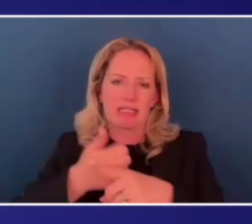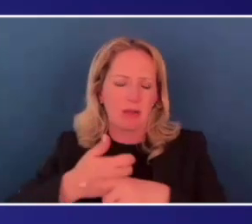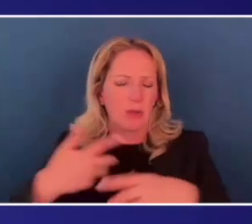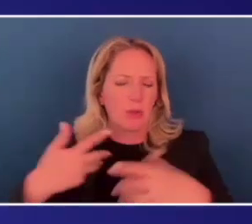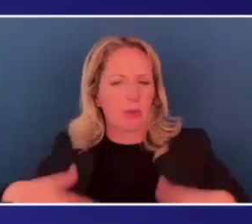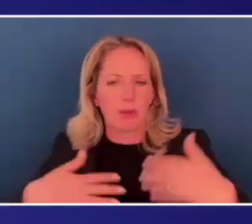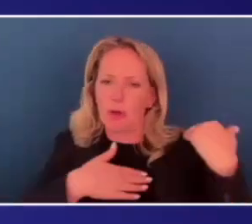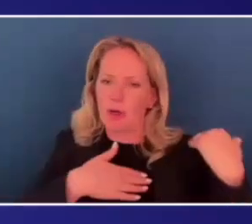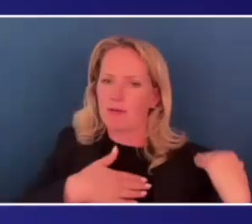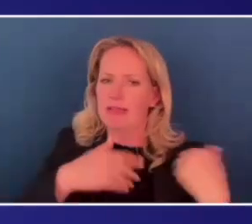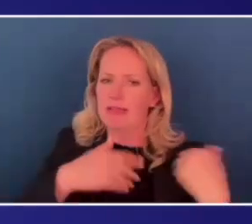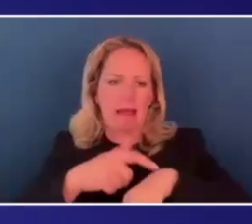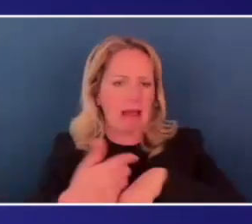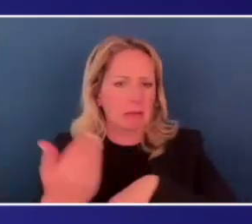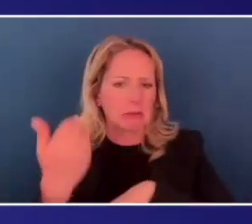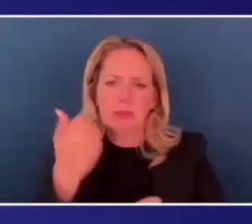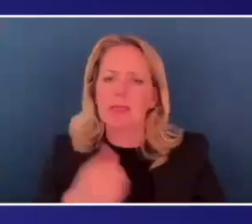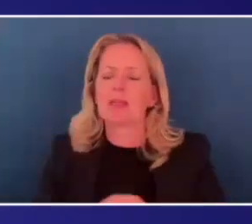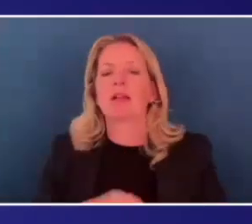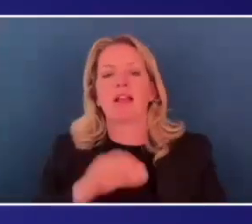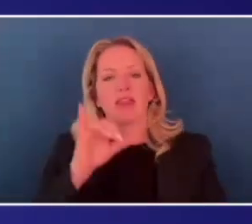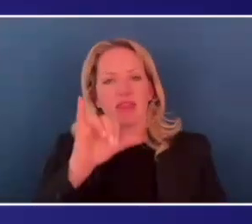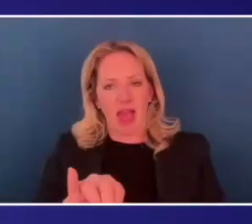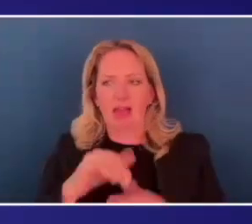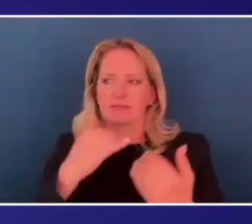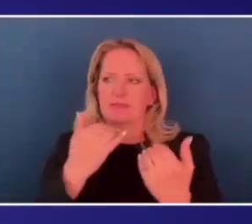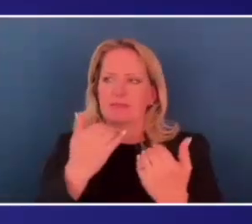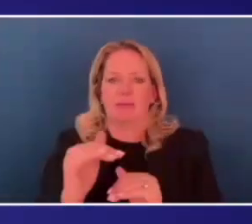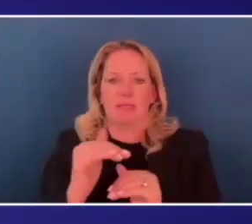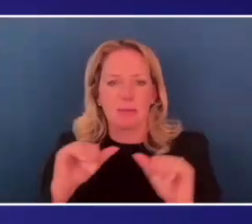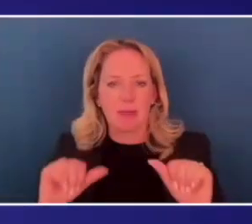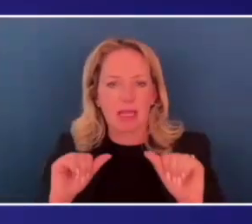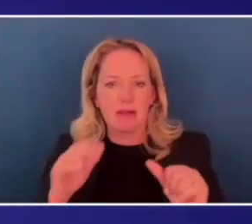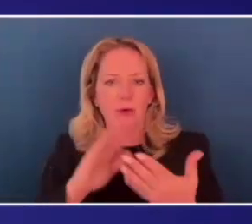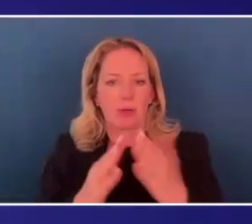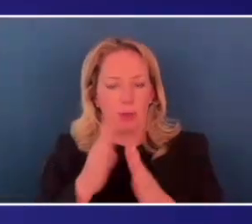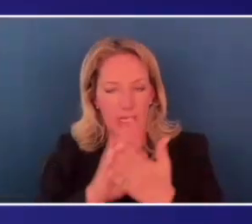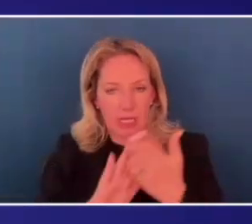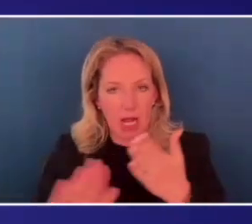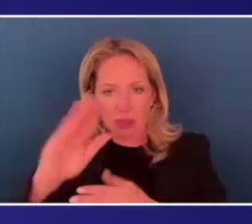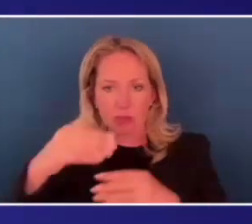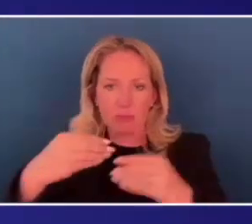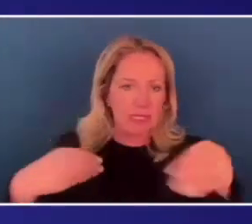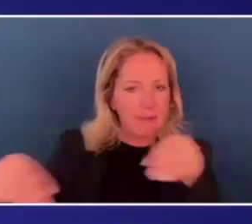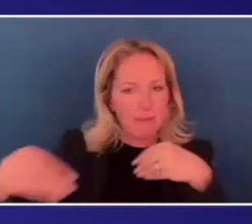Collectively, they stifled the ability of community colleges to be nimble and to adopt a changing workforce and student needs.